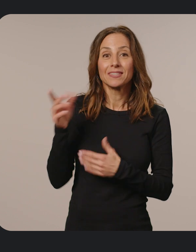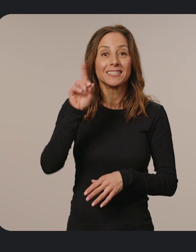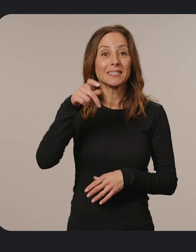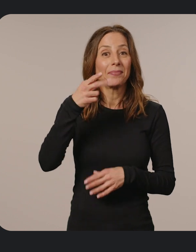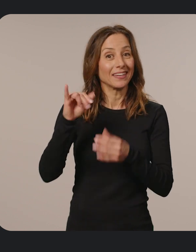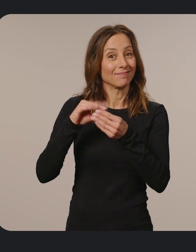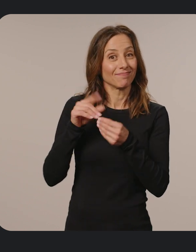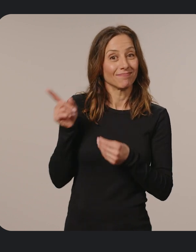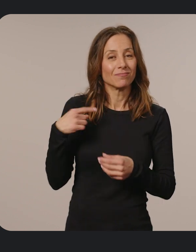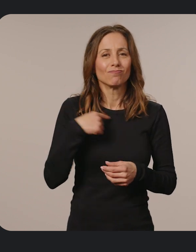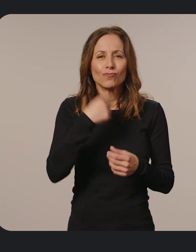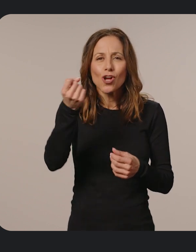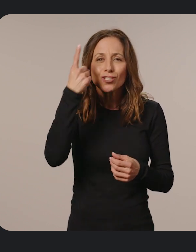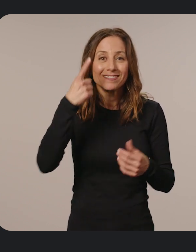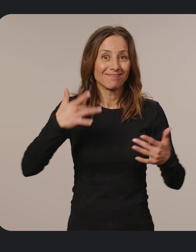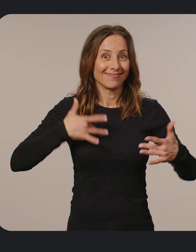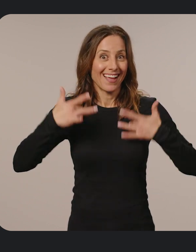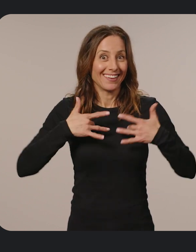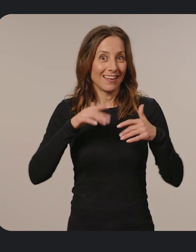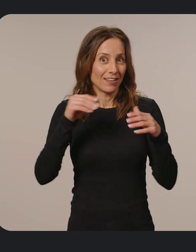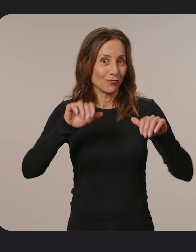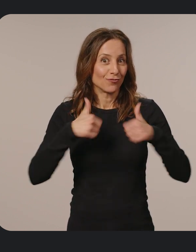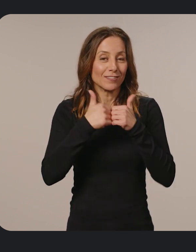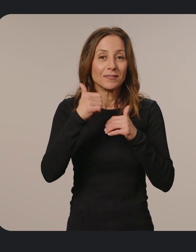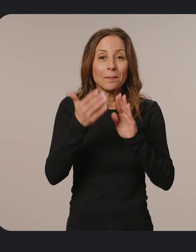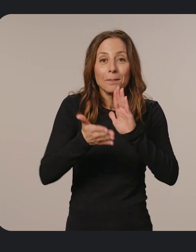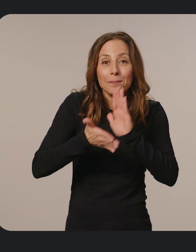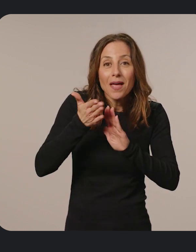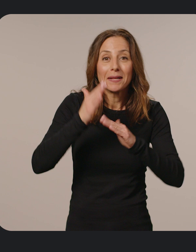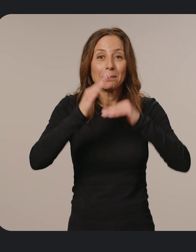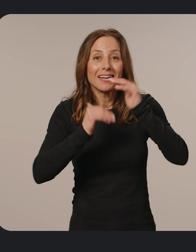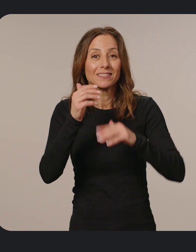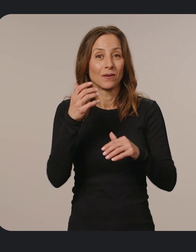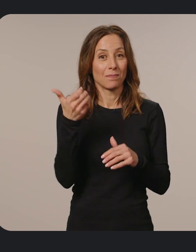As Deepthi said, we understand how exciting and how challenging building and running a mobile business